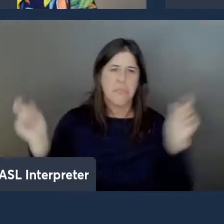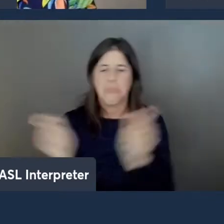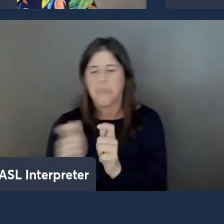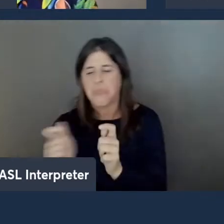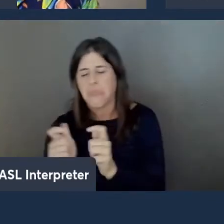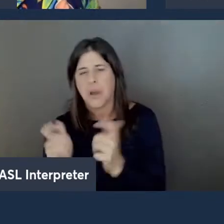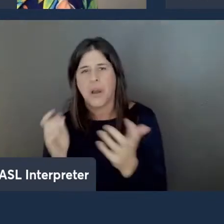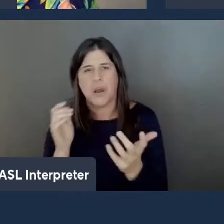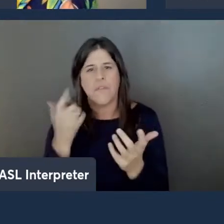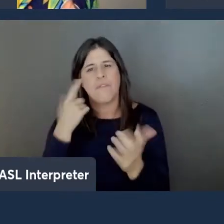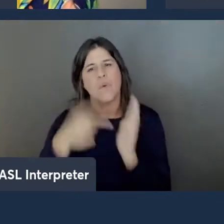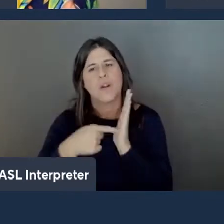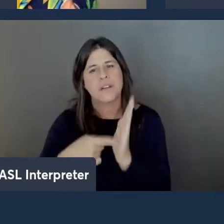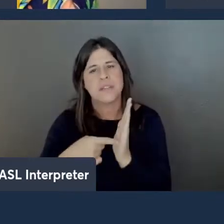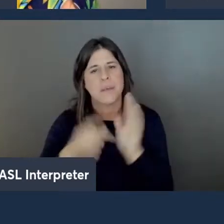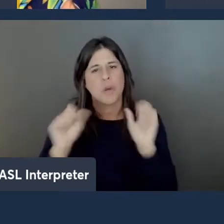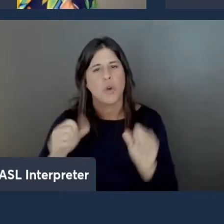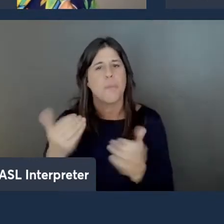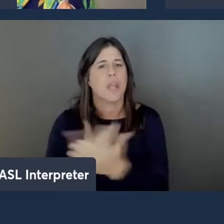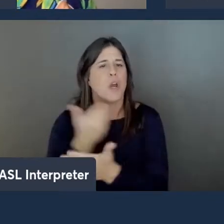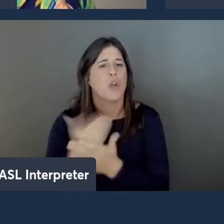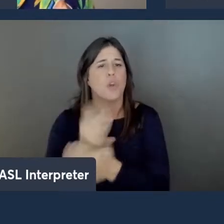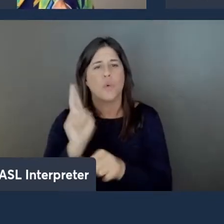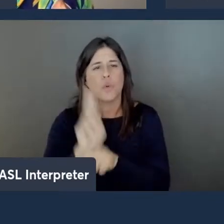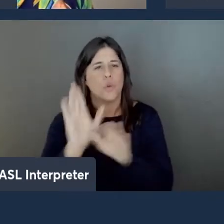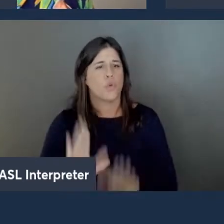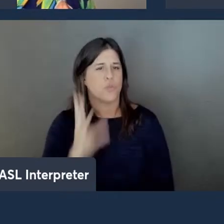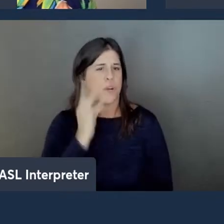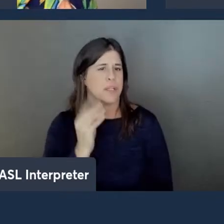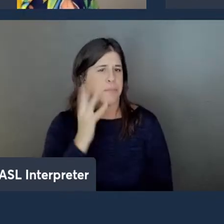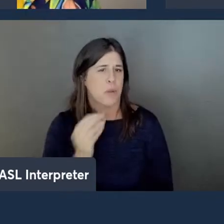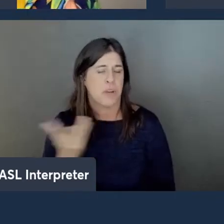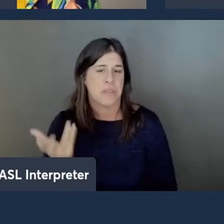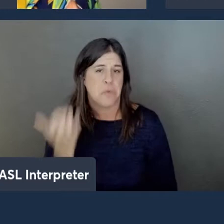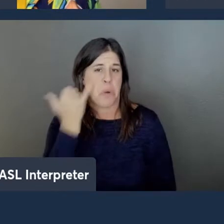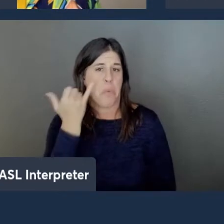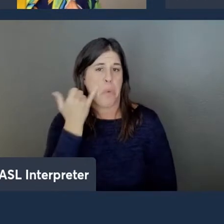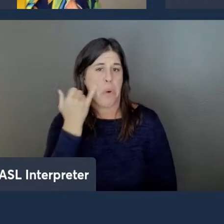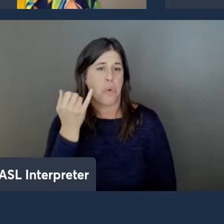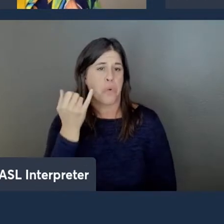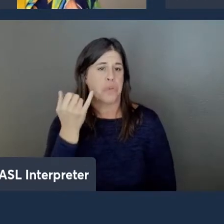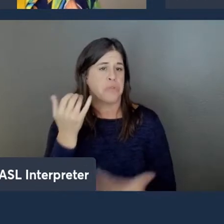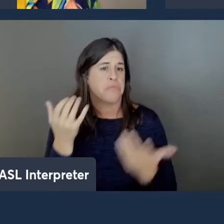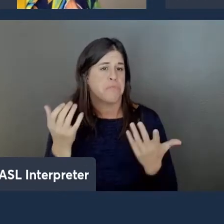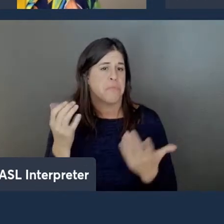for example, it could be a new user experience. Let's say that you're an e-commerce enterprise